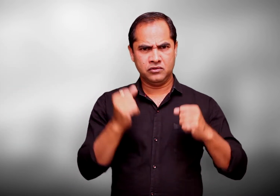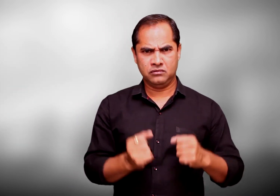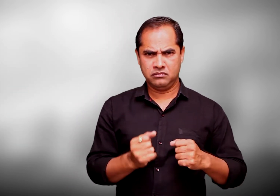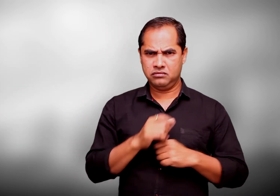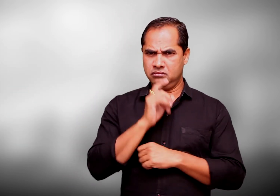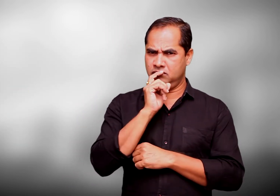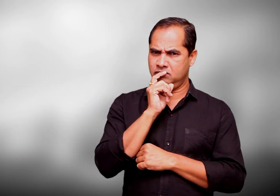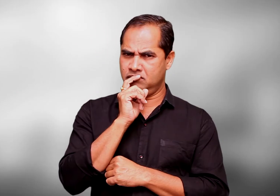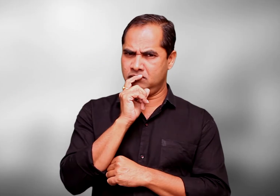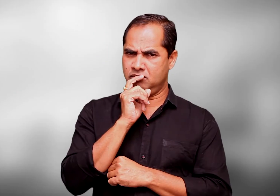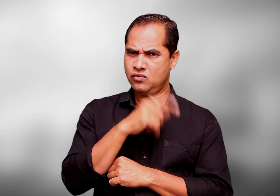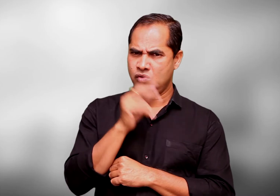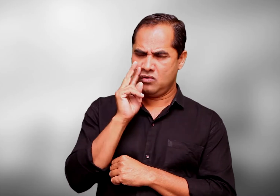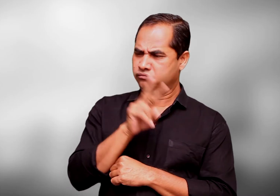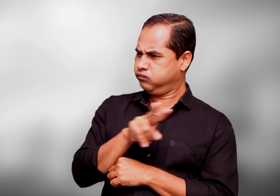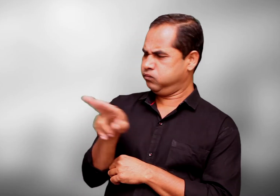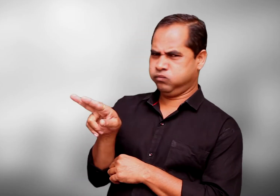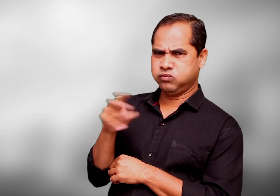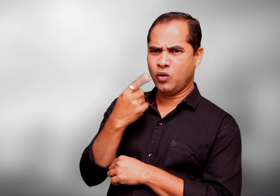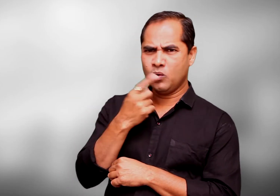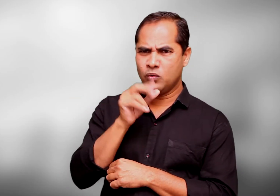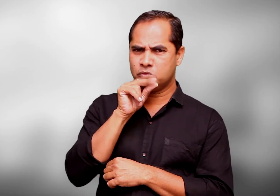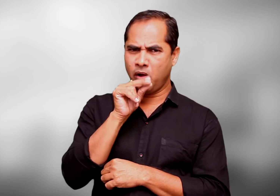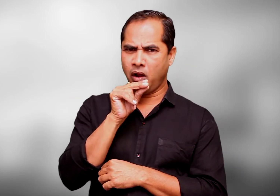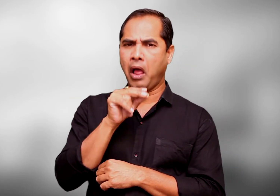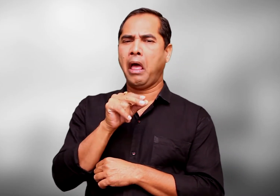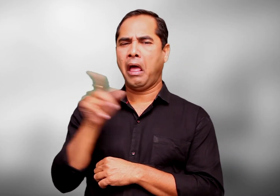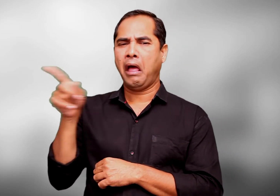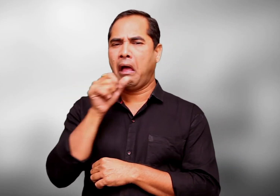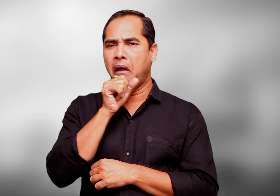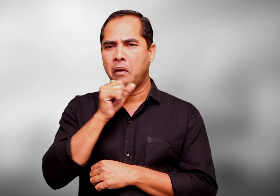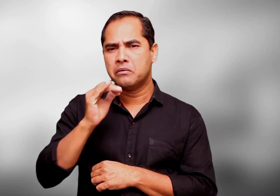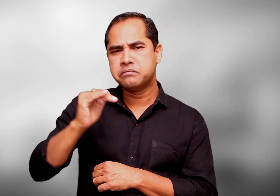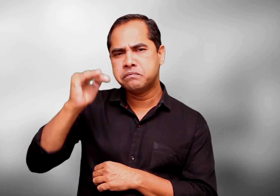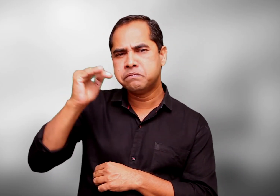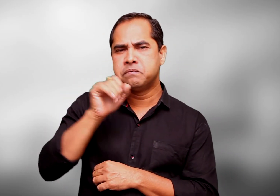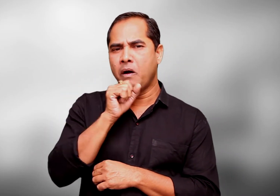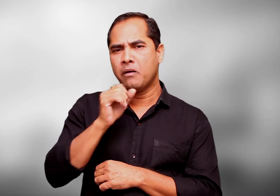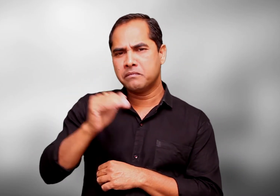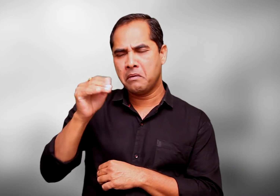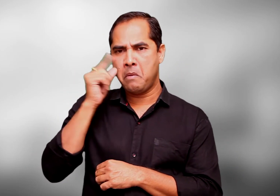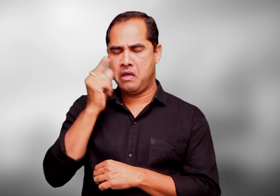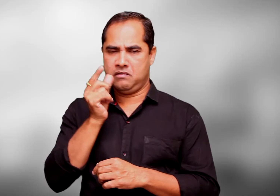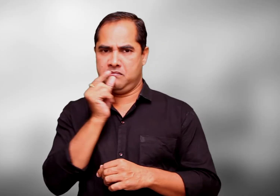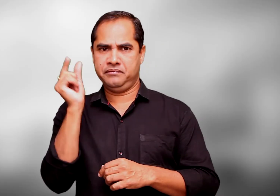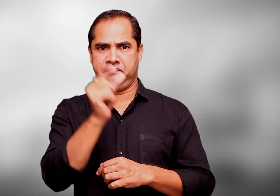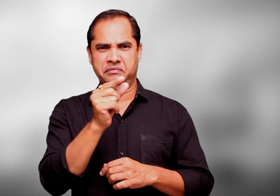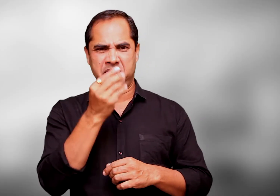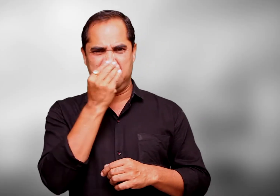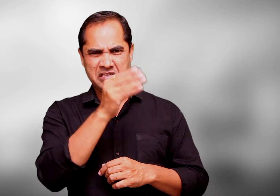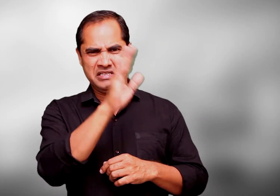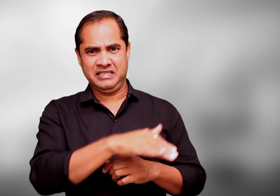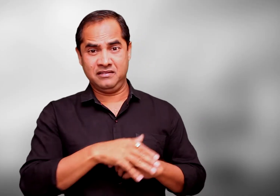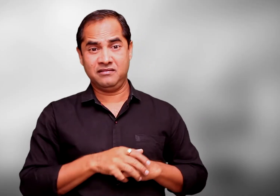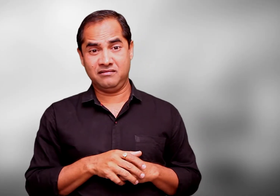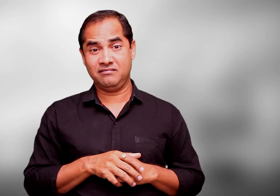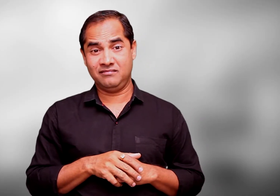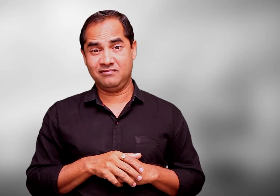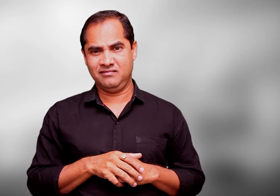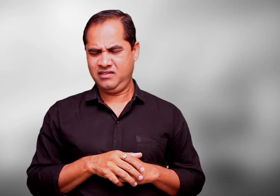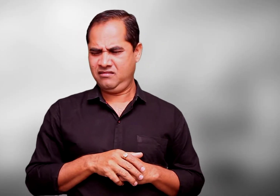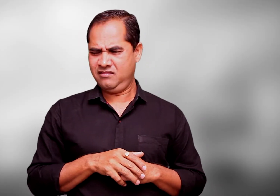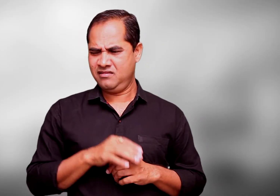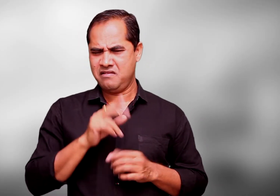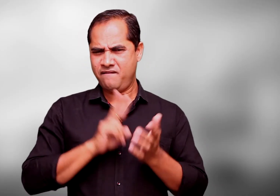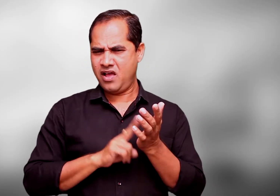who had spoken. It was an elderly man who had honestly been concerned for her but